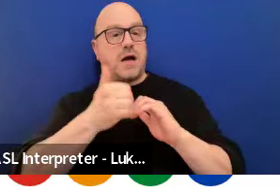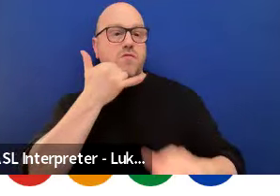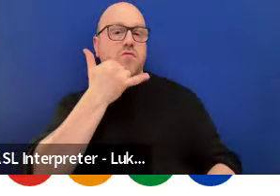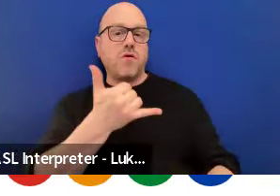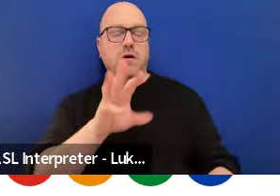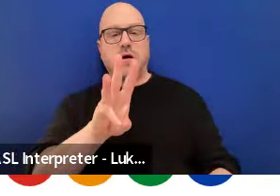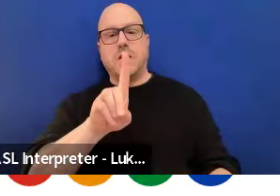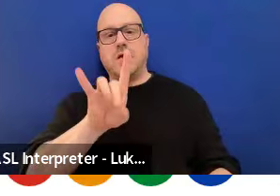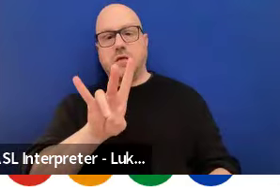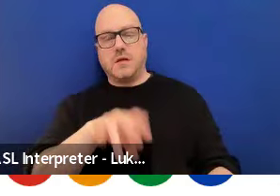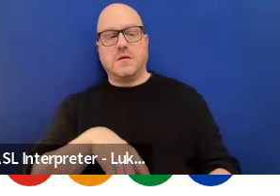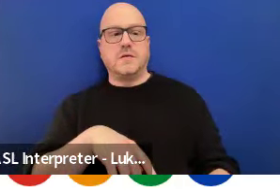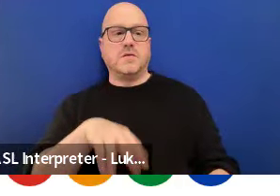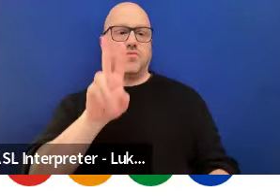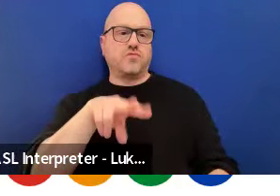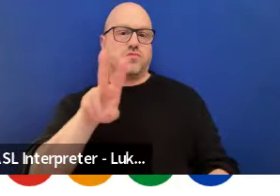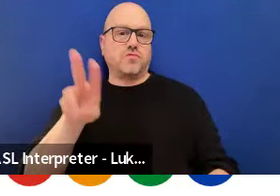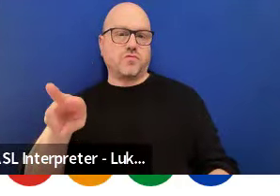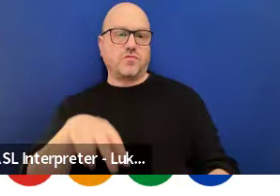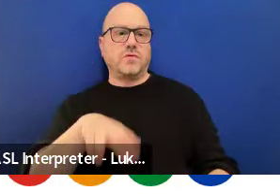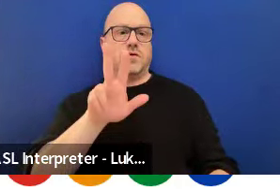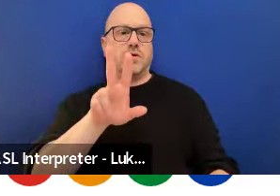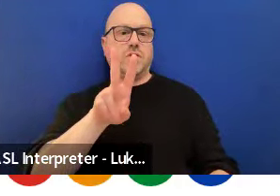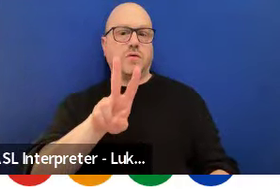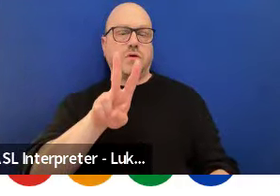QUESTION ABOUT ACCESSIBILITY, THE BEST WAY TO GET IN TOUCH WITH US